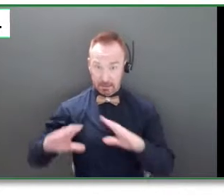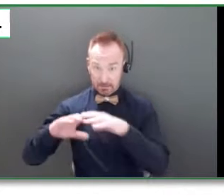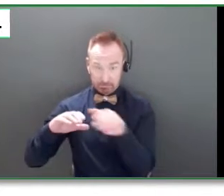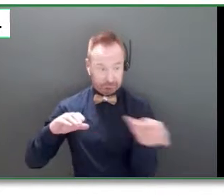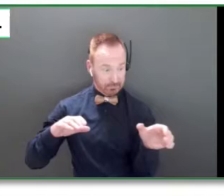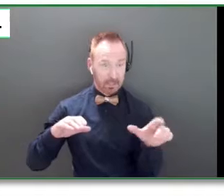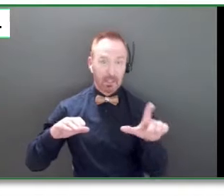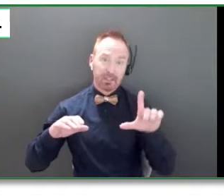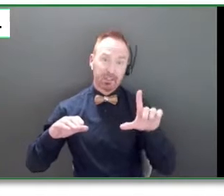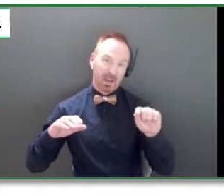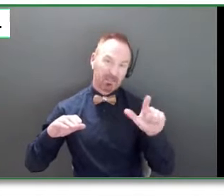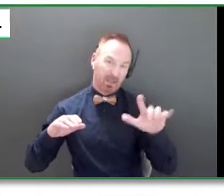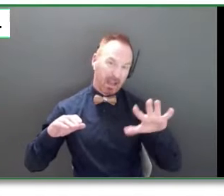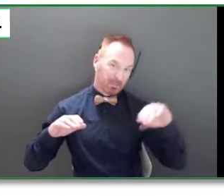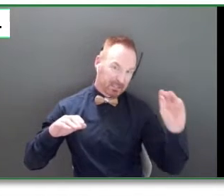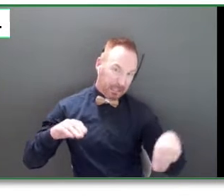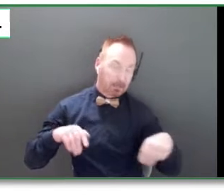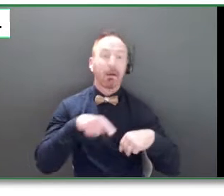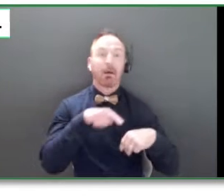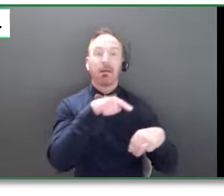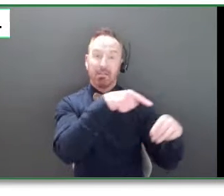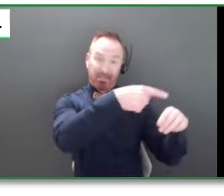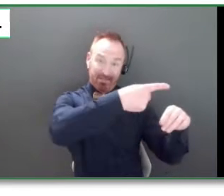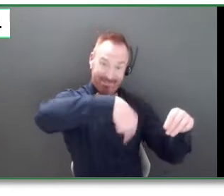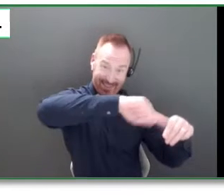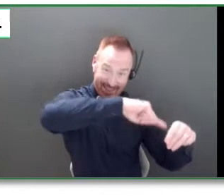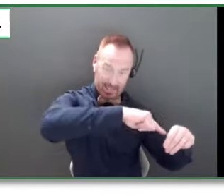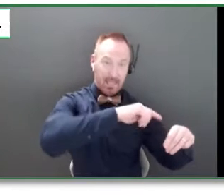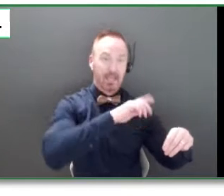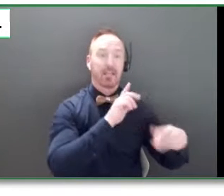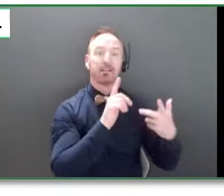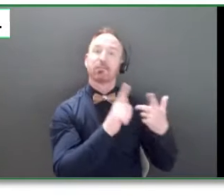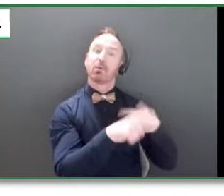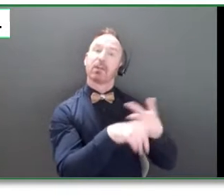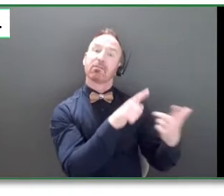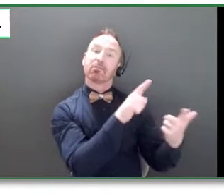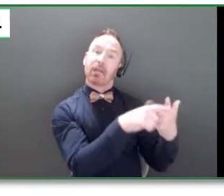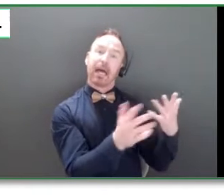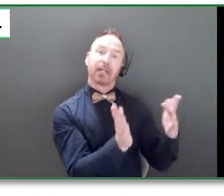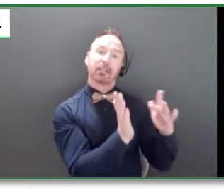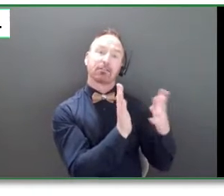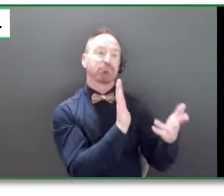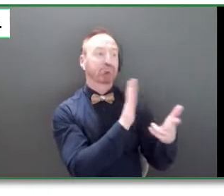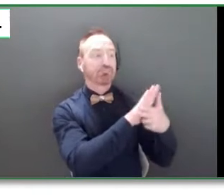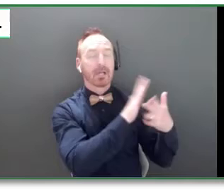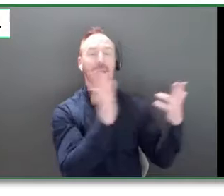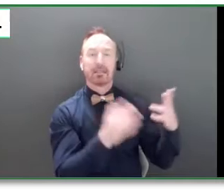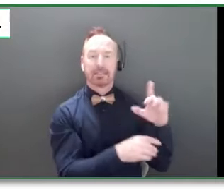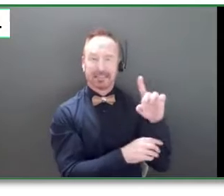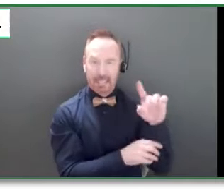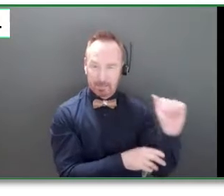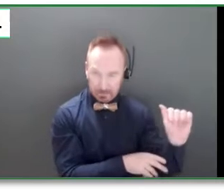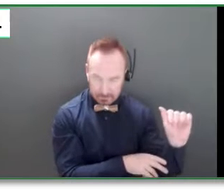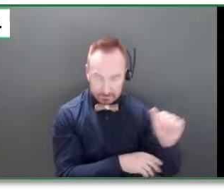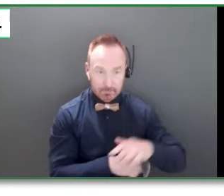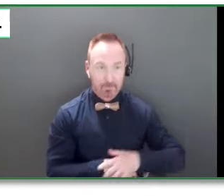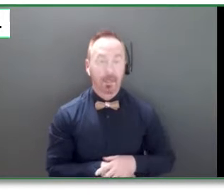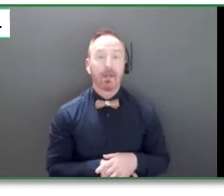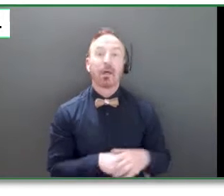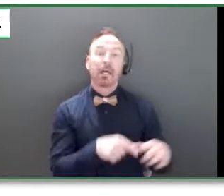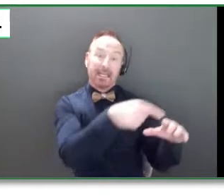as having some form of a disability. These people want and deserve to use the